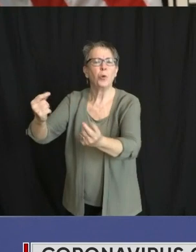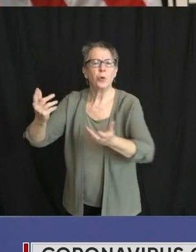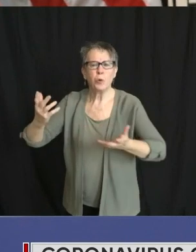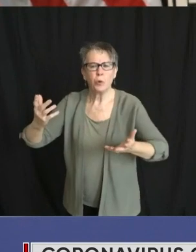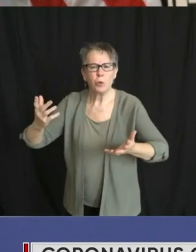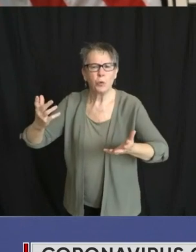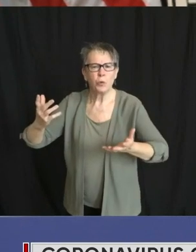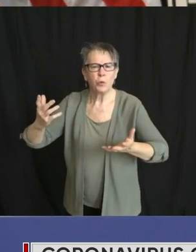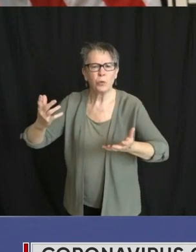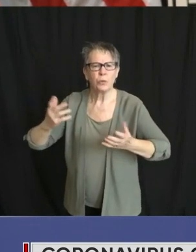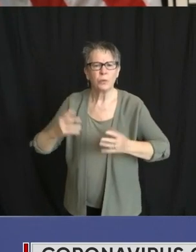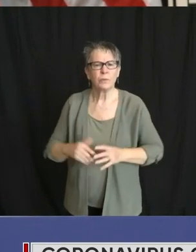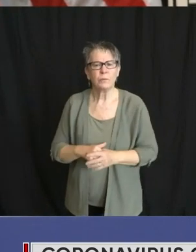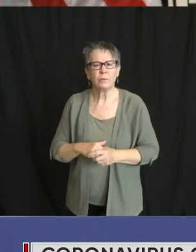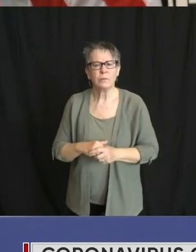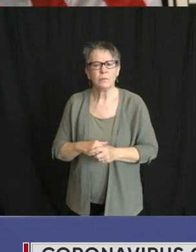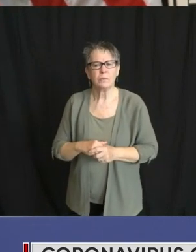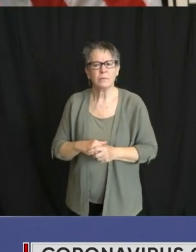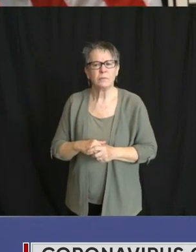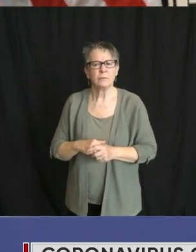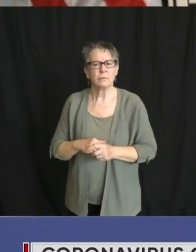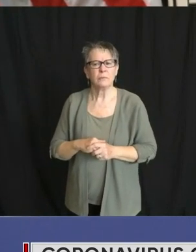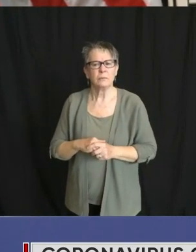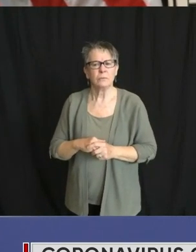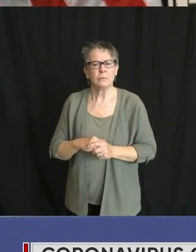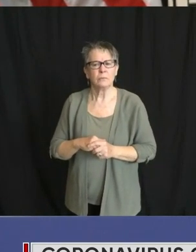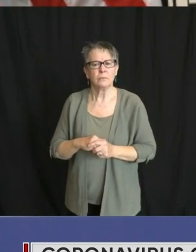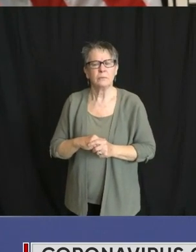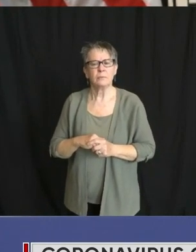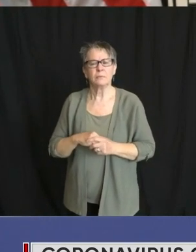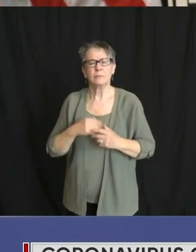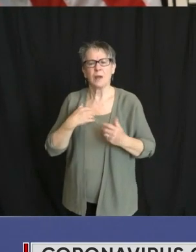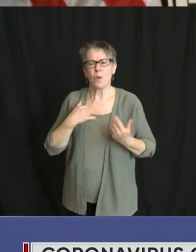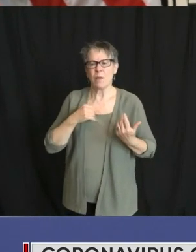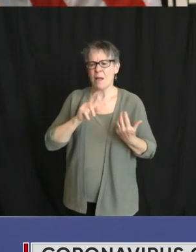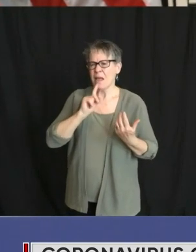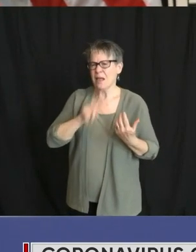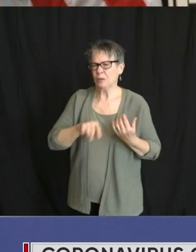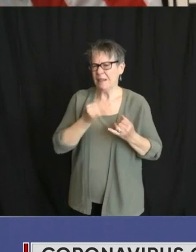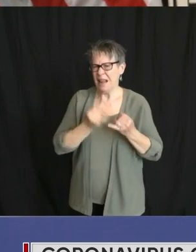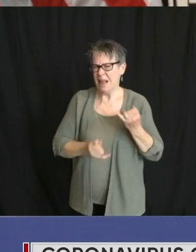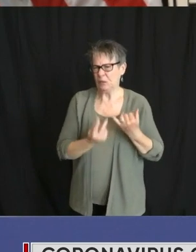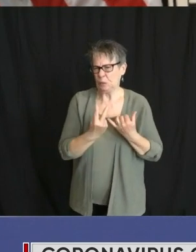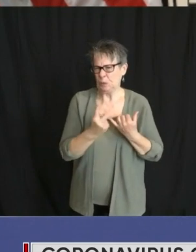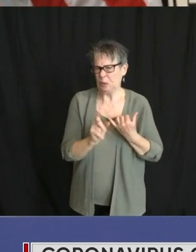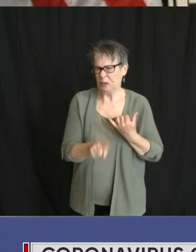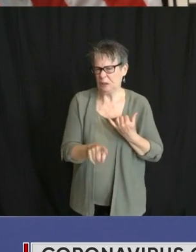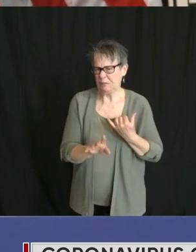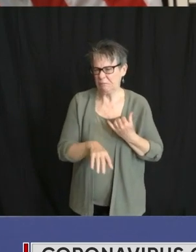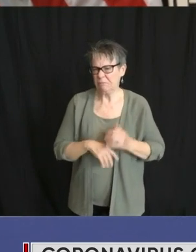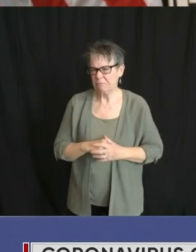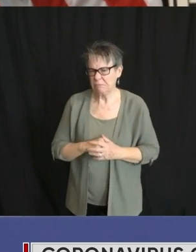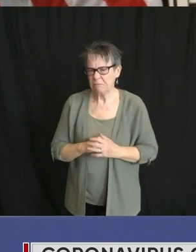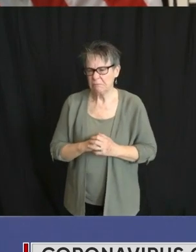WHAT WAS THE LAST PART? WHAT TOOLS DO YOU HAVE IN RESPONSE IF GOVERNMENTS ARE MEETING IN PERSON.